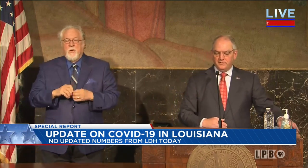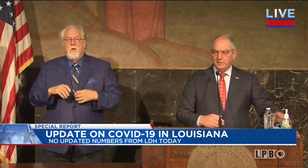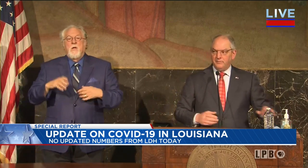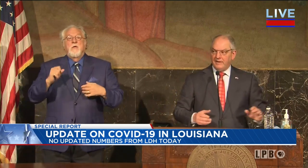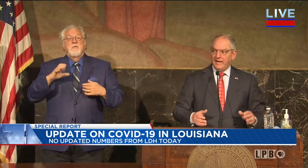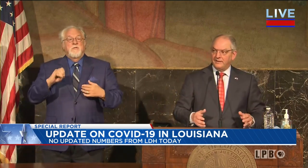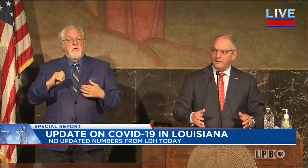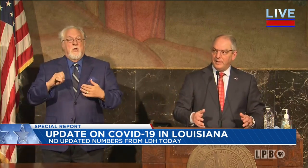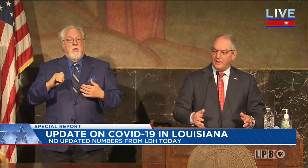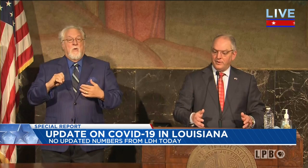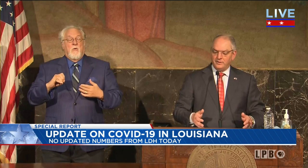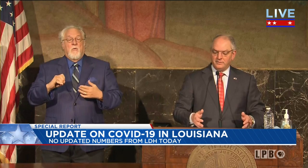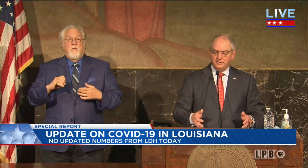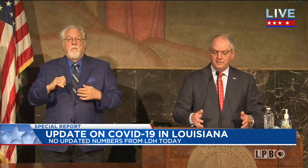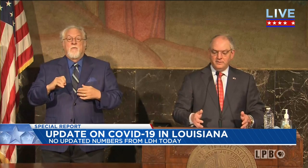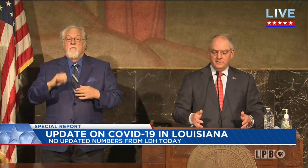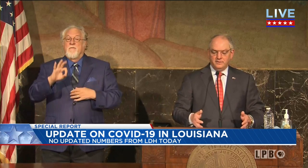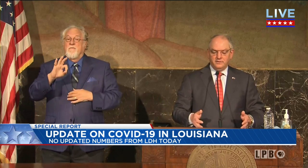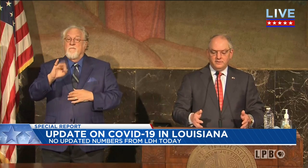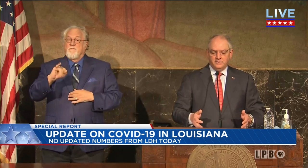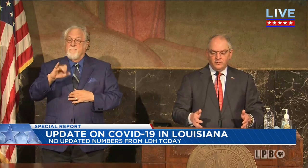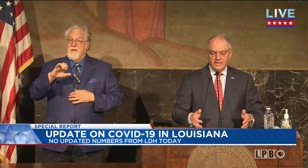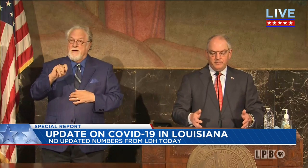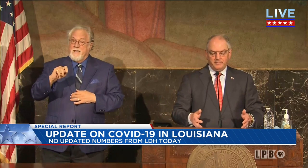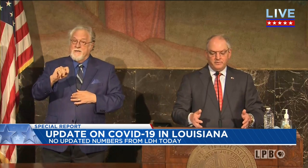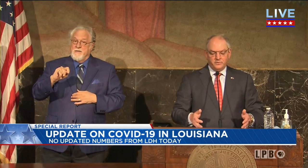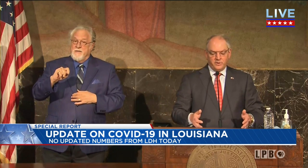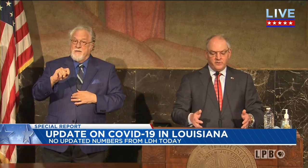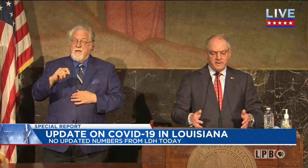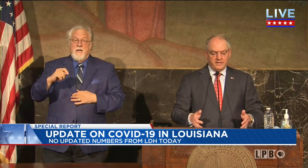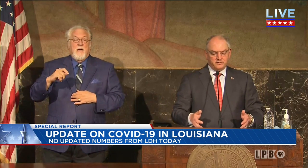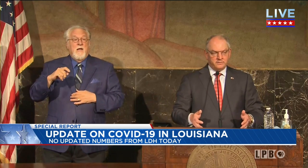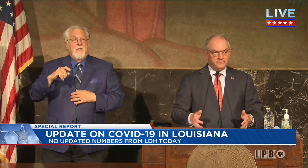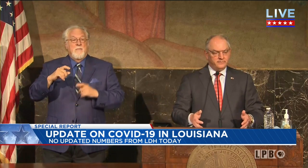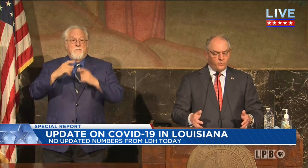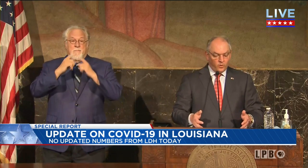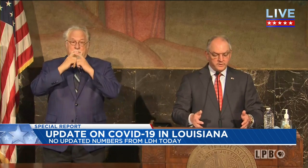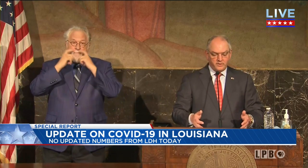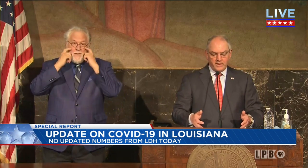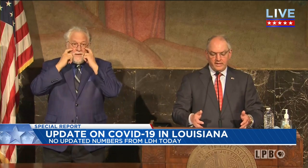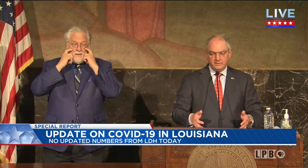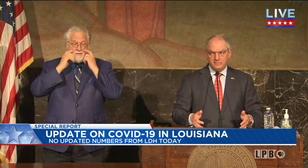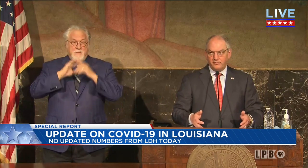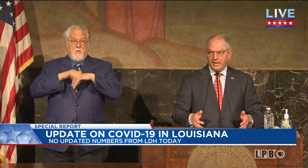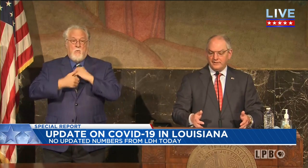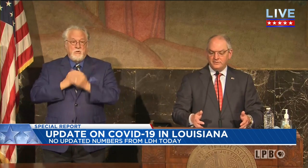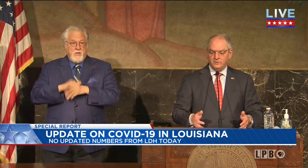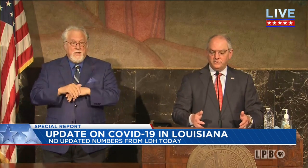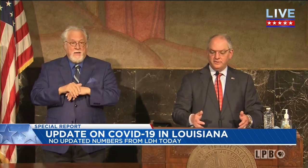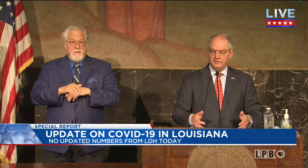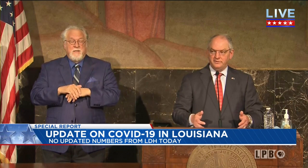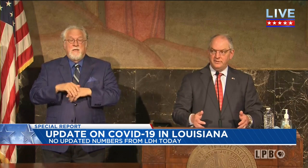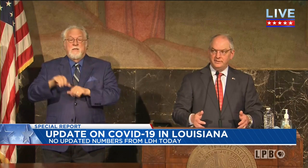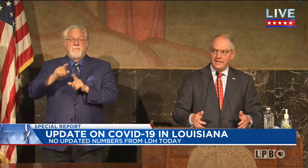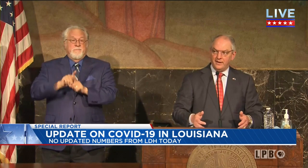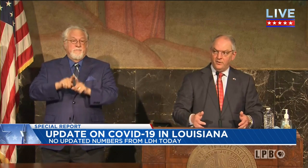A LOT OF THE TIMES THAT YOU DO THAT YOU RUN THE RISK THAT IT IS SO COMMON PLACE THAT PEOPLE